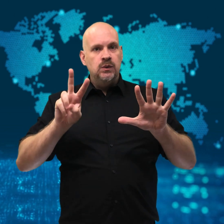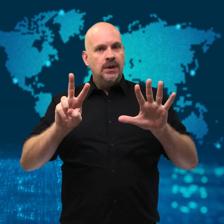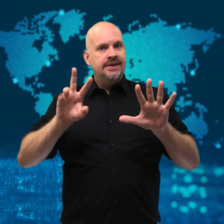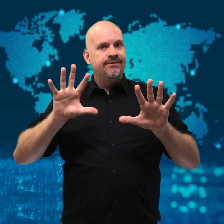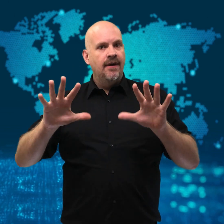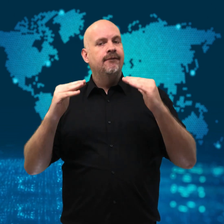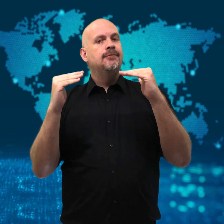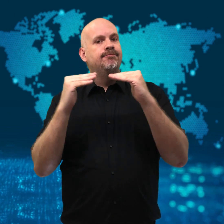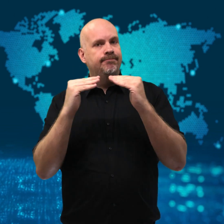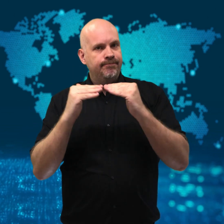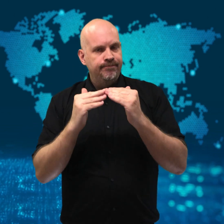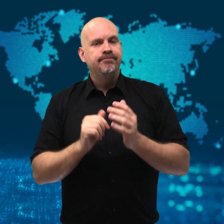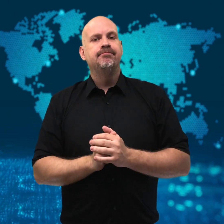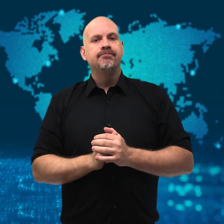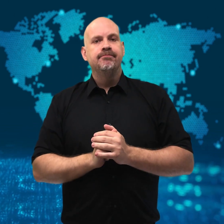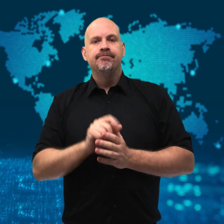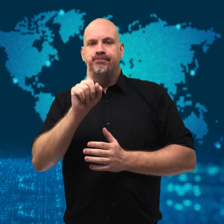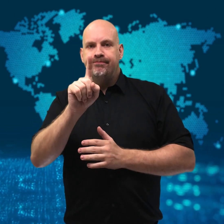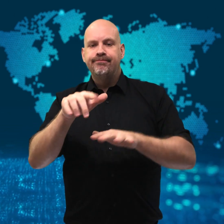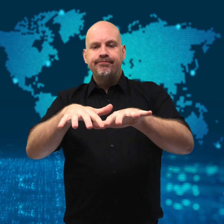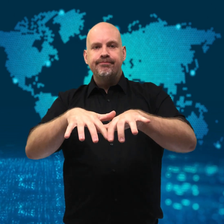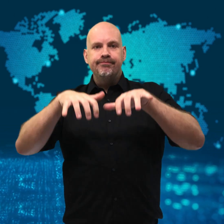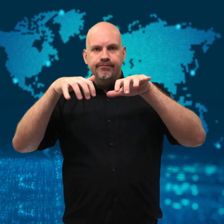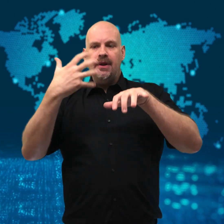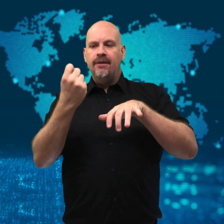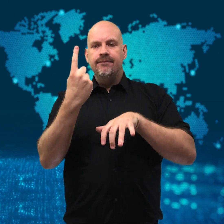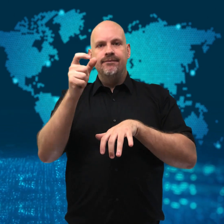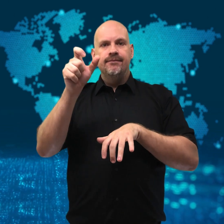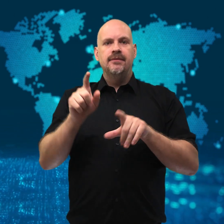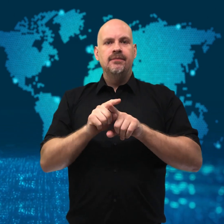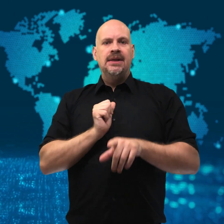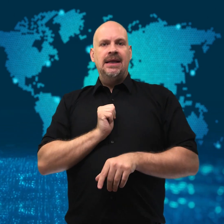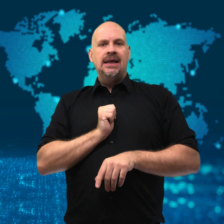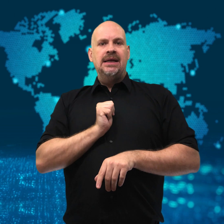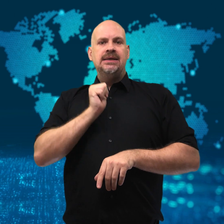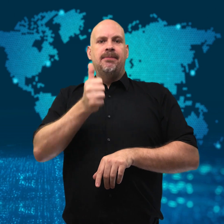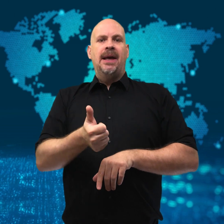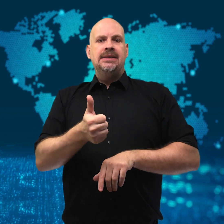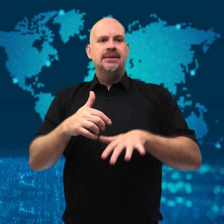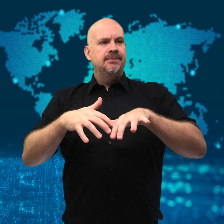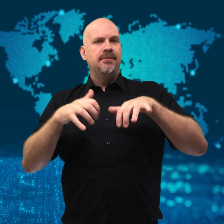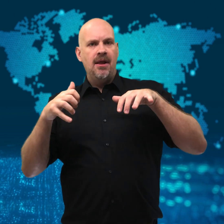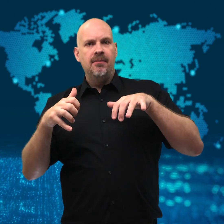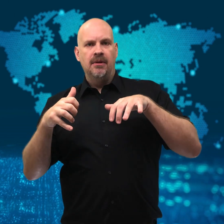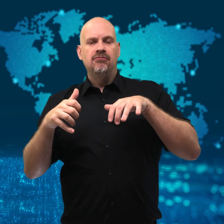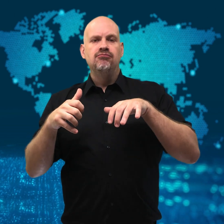giving her party 26 seats. At the same time,